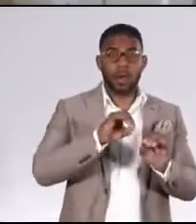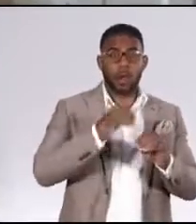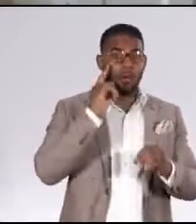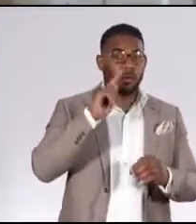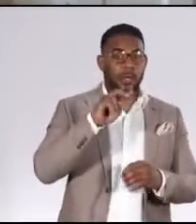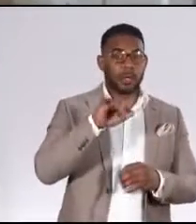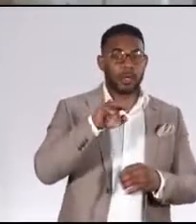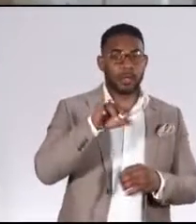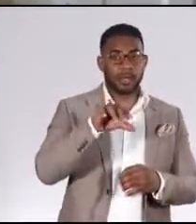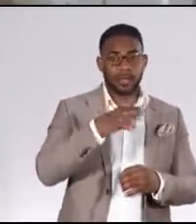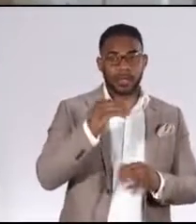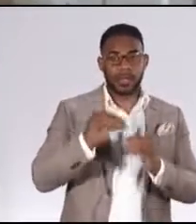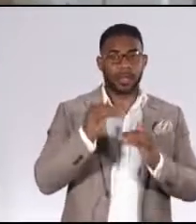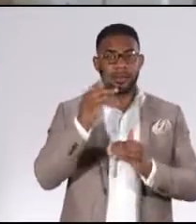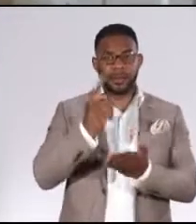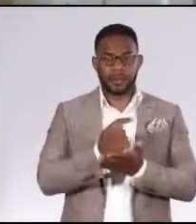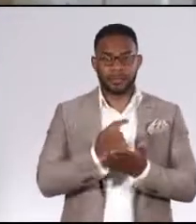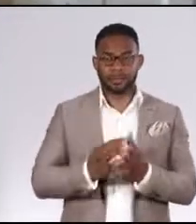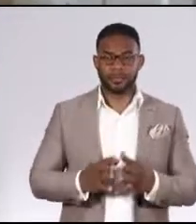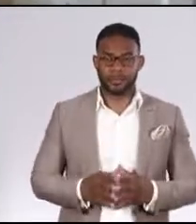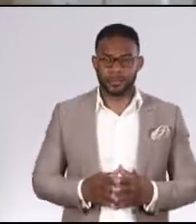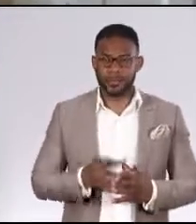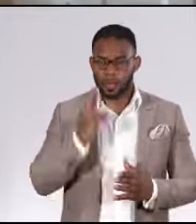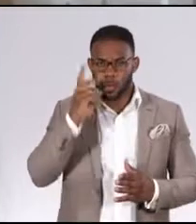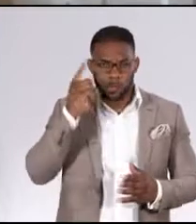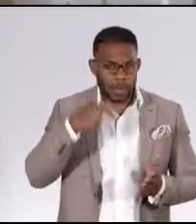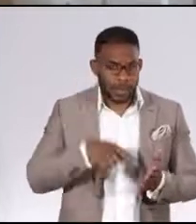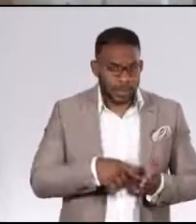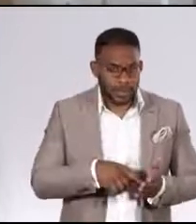and advanced therapies. The reason for this is is manifold.